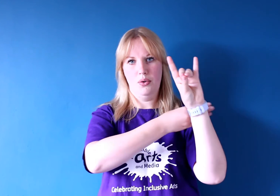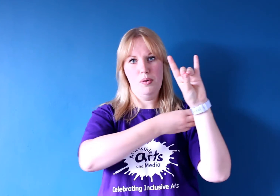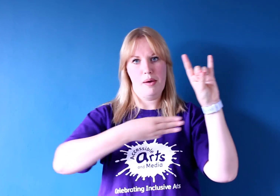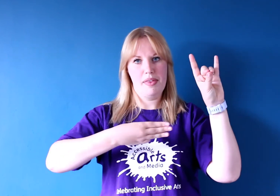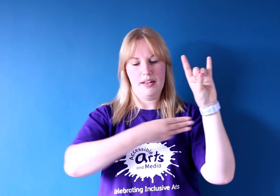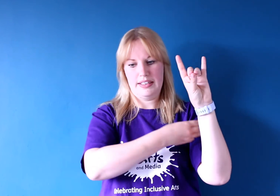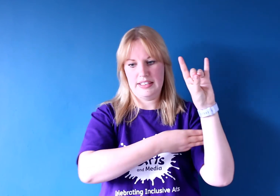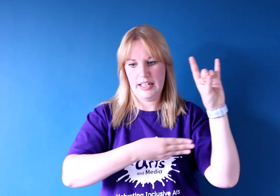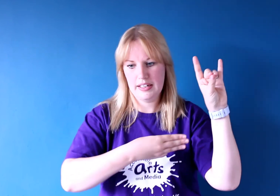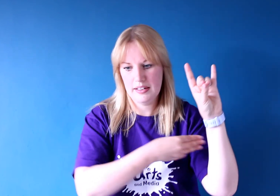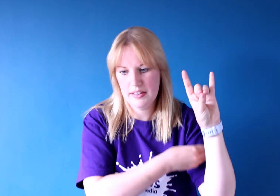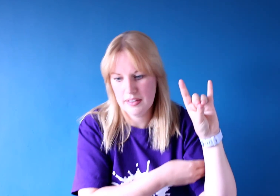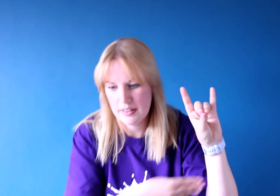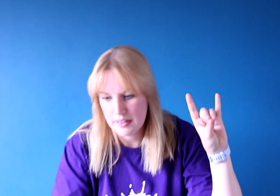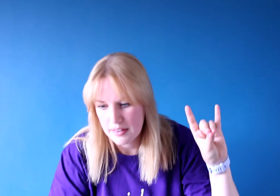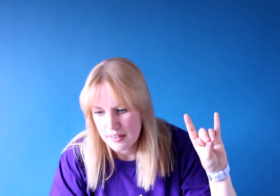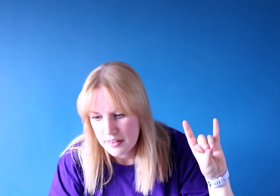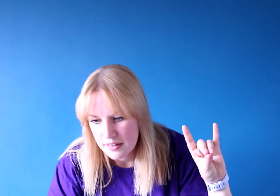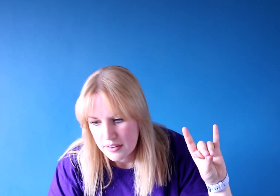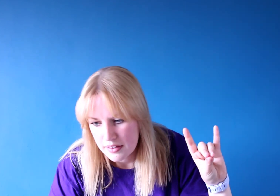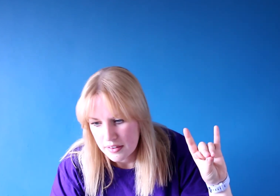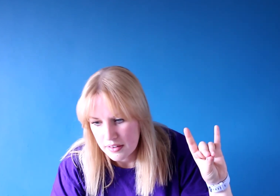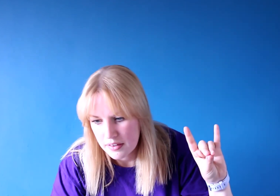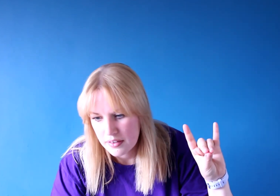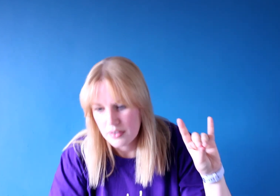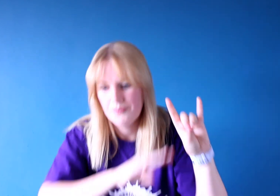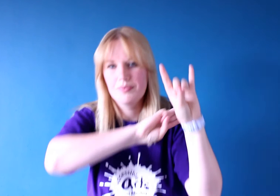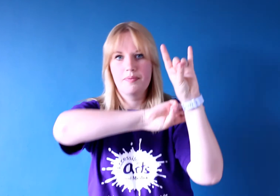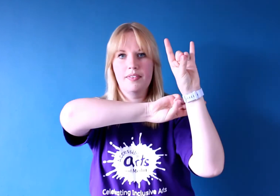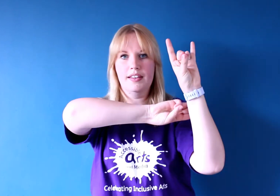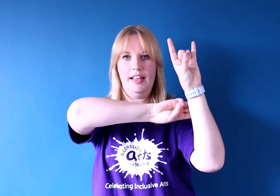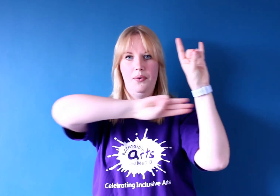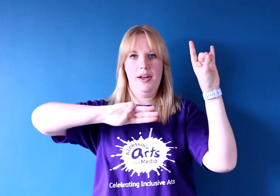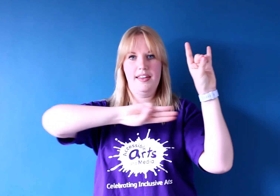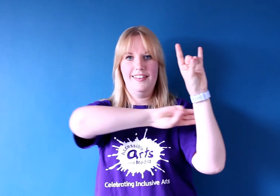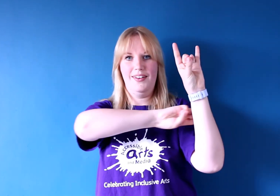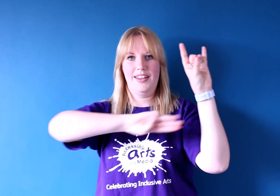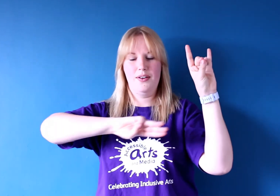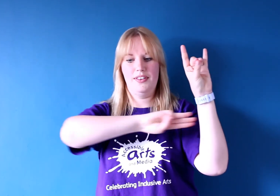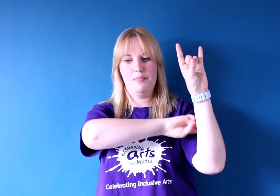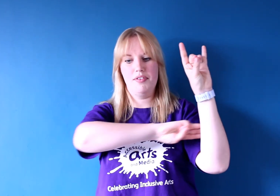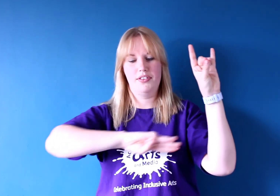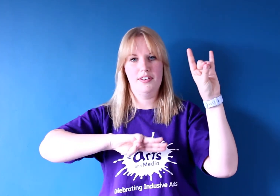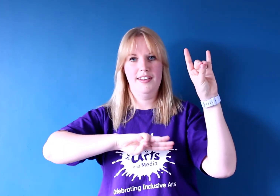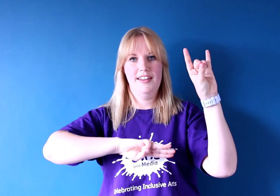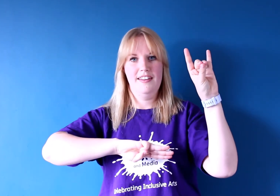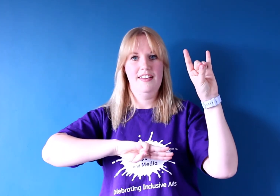Oo it might be that actually, it’s that way, there we go. Zebras.